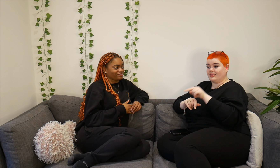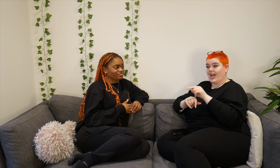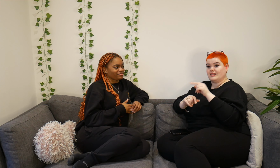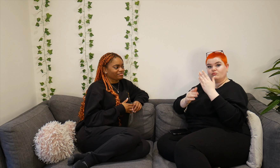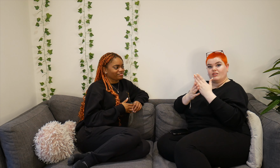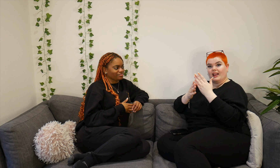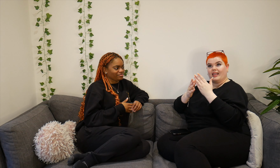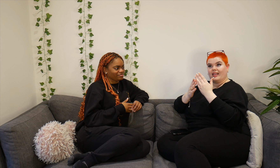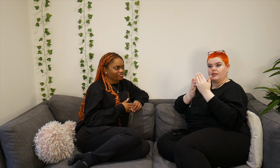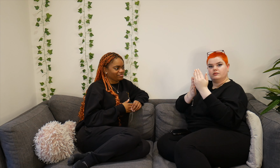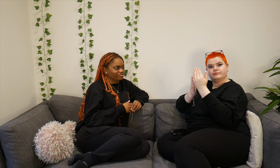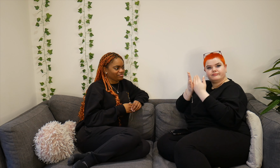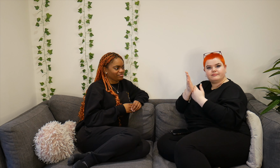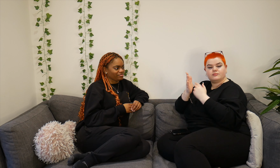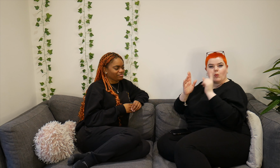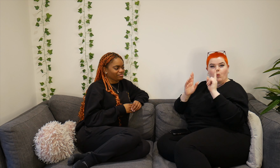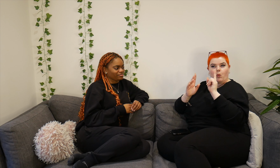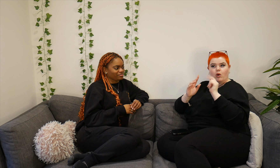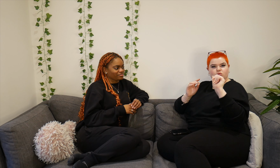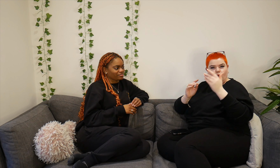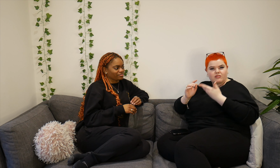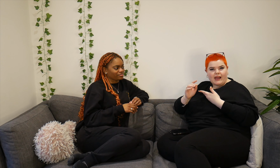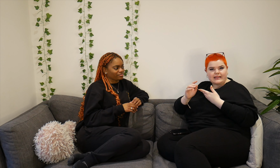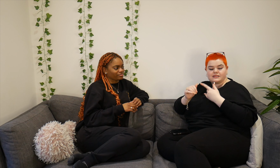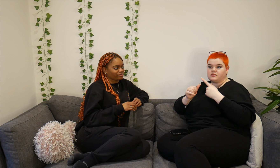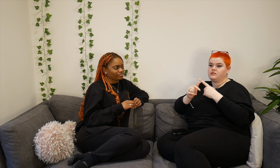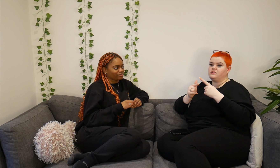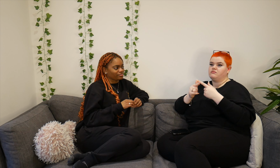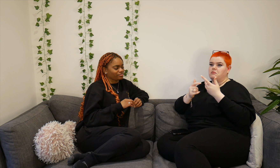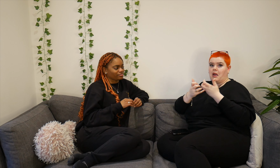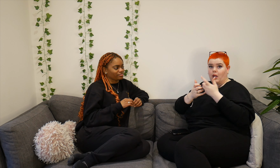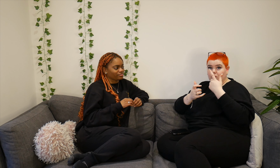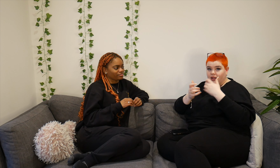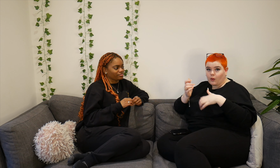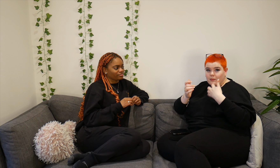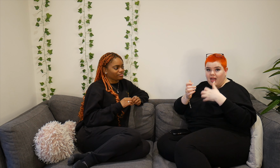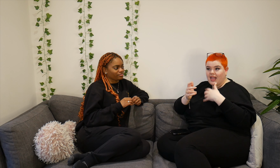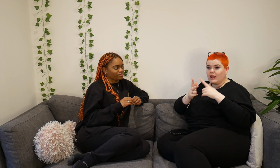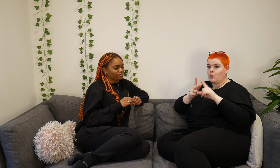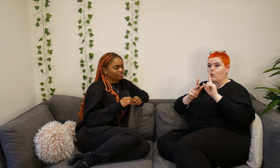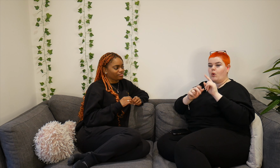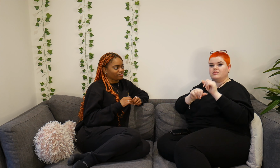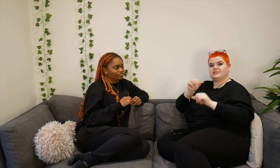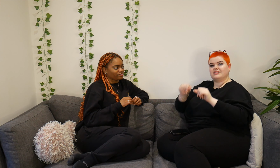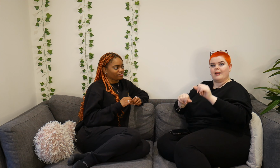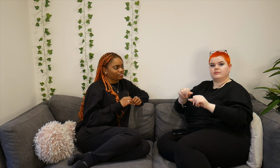AIS for short, and that really outlines: What are your rights? How can you complain?